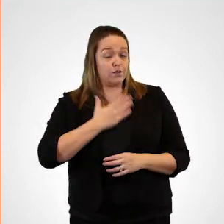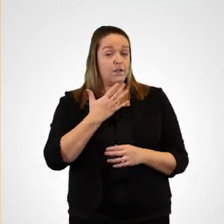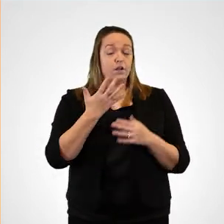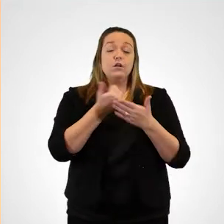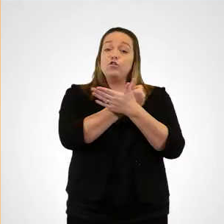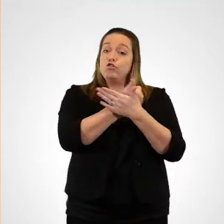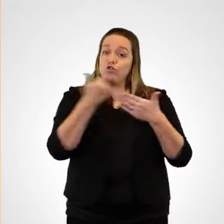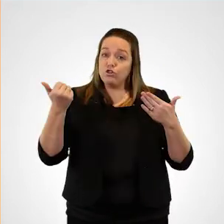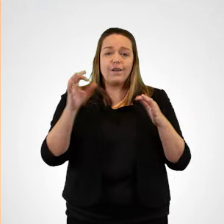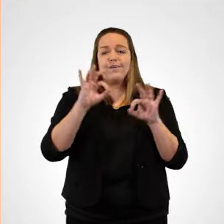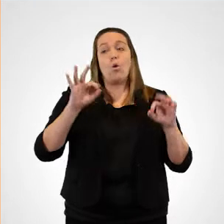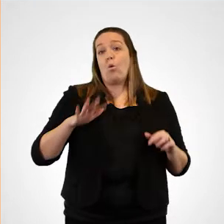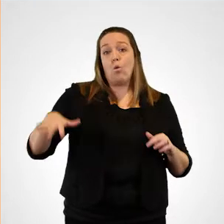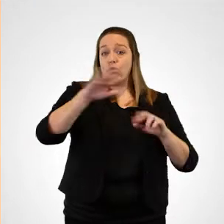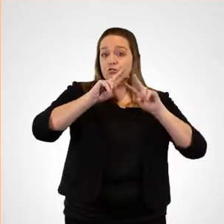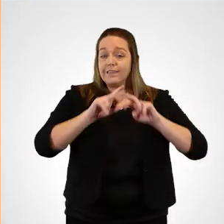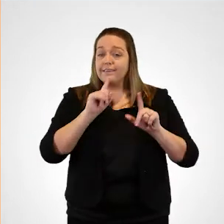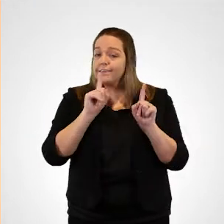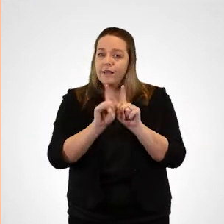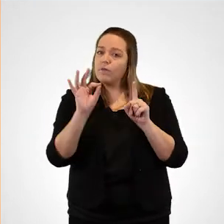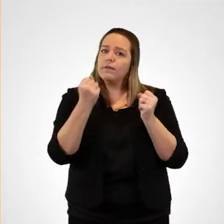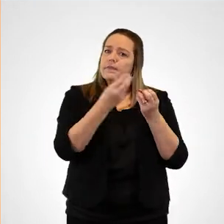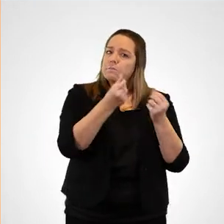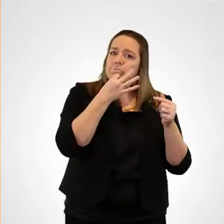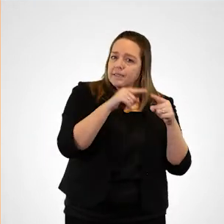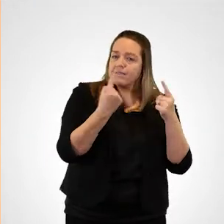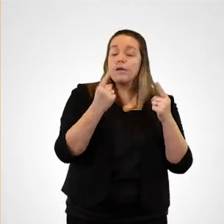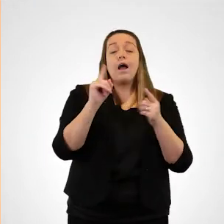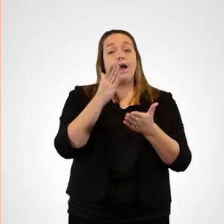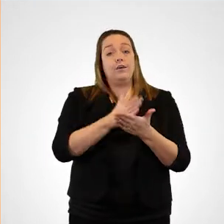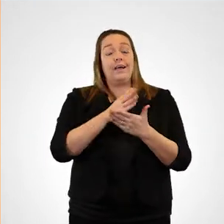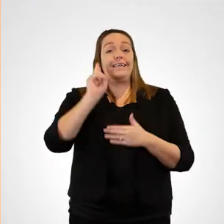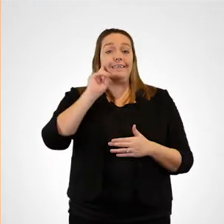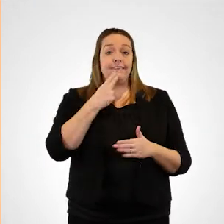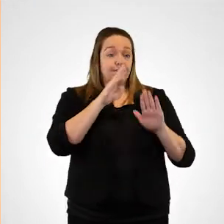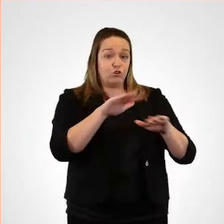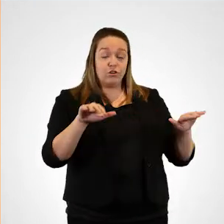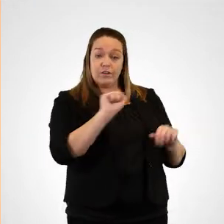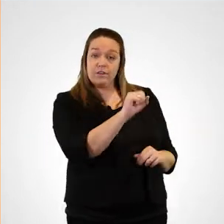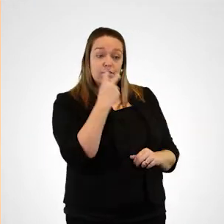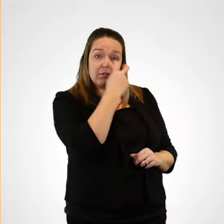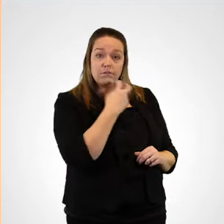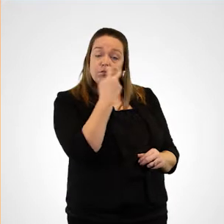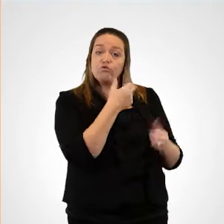because not every study has shown this - actually deaf children tend to have better speechreading skills than hearing children.